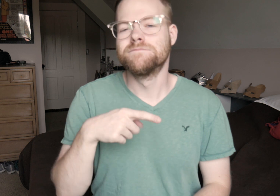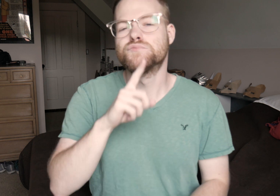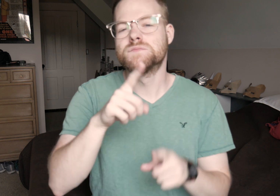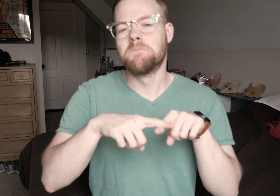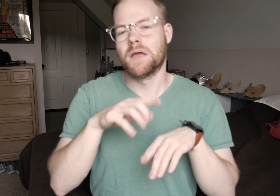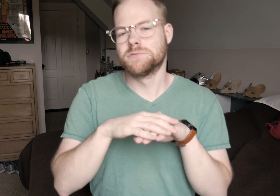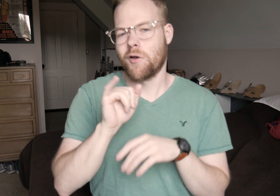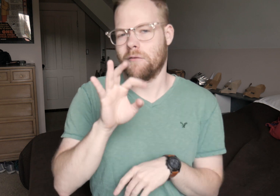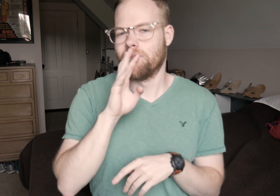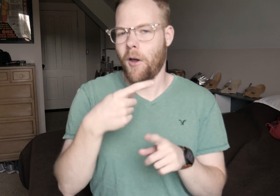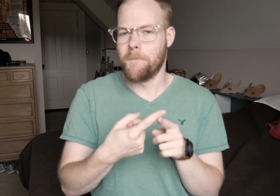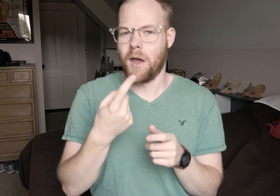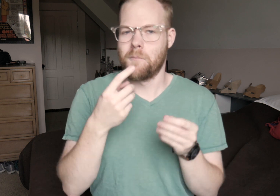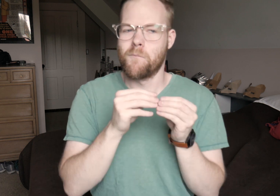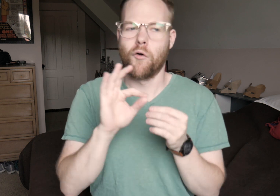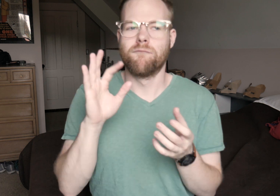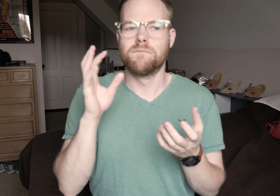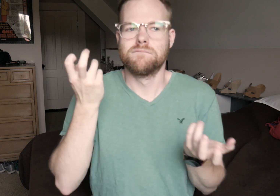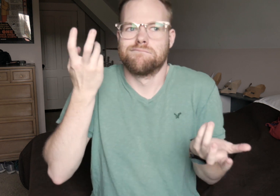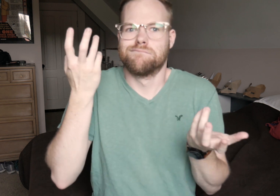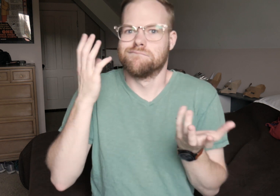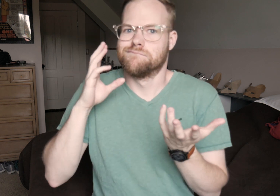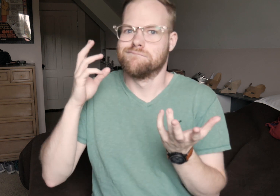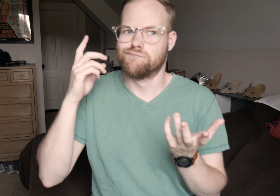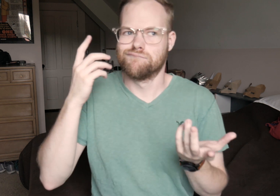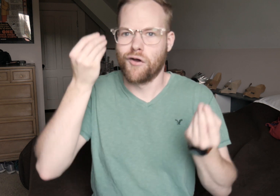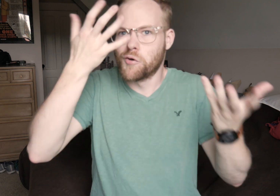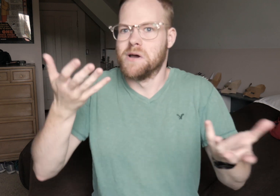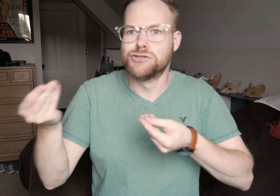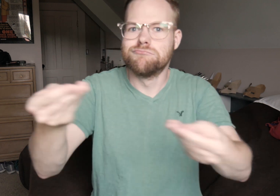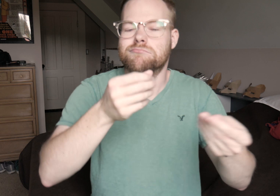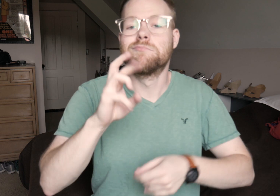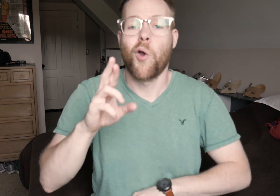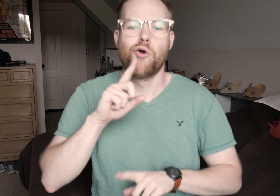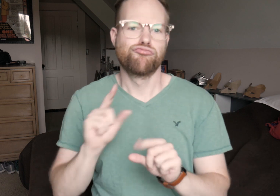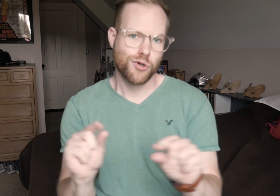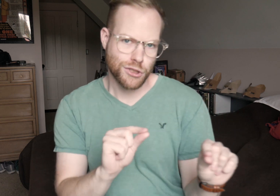This really depends on if you're talking about more of a sharing of information or rumors.